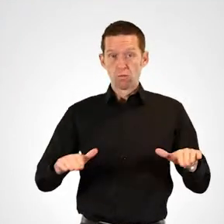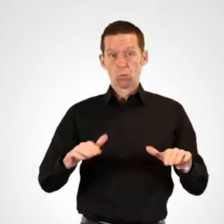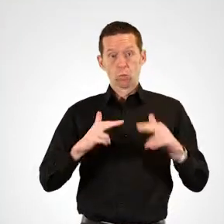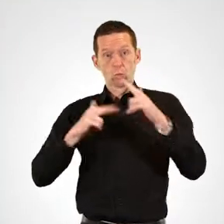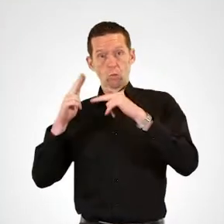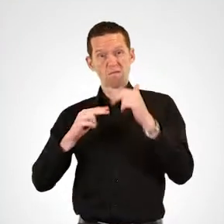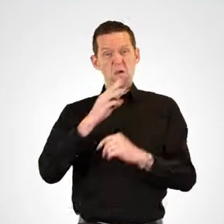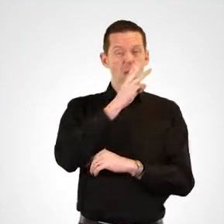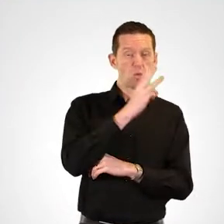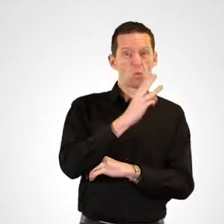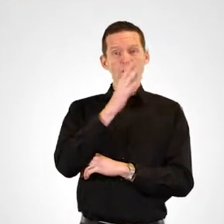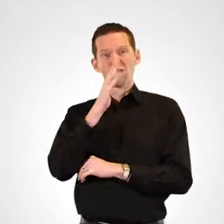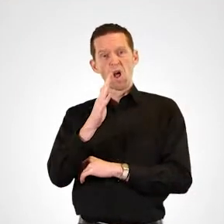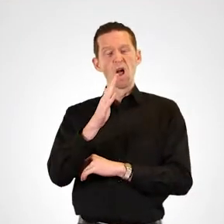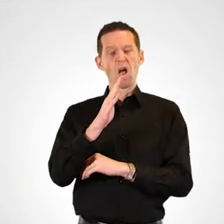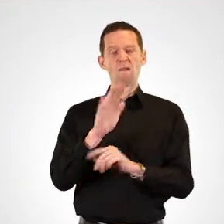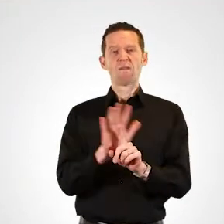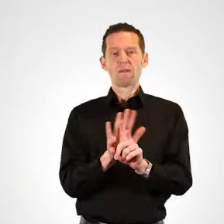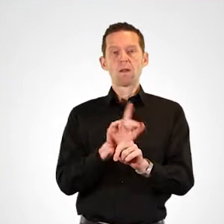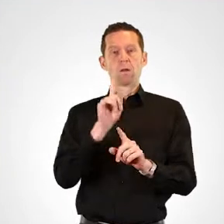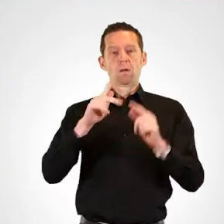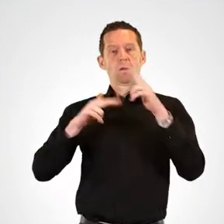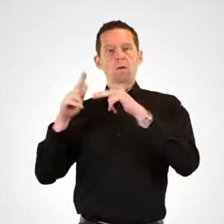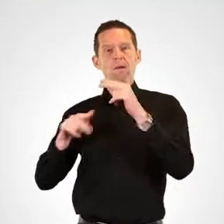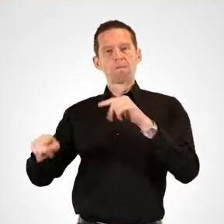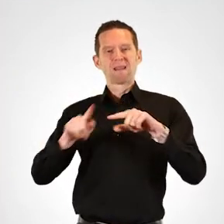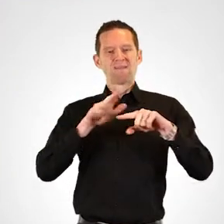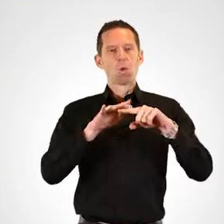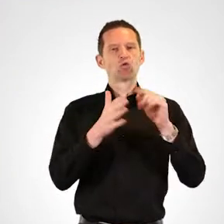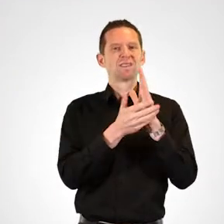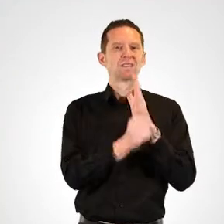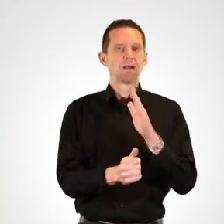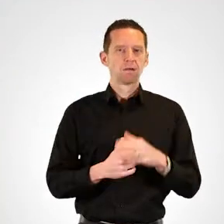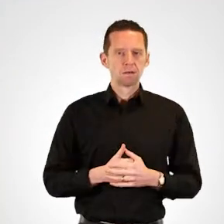between the period of three and five years of age, is the development of phonological skills.